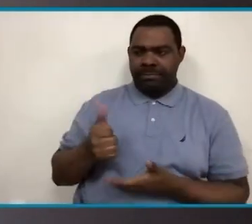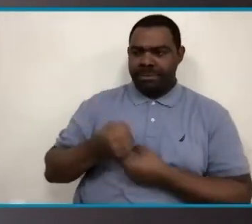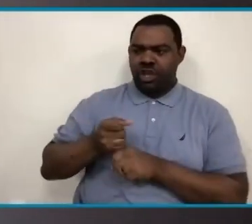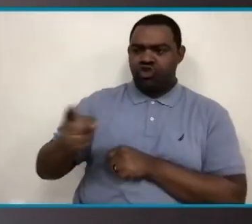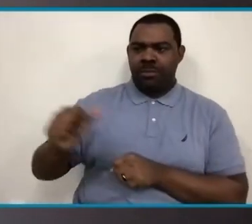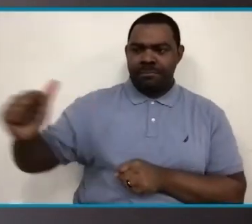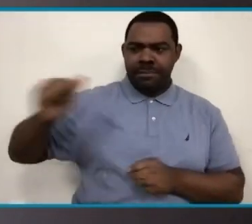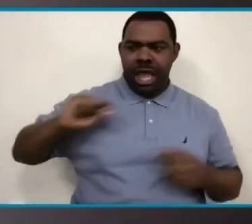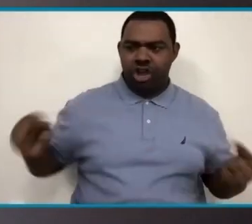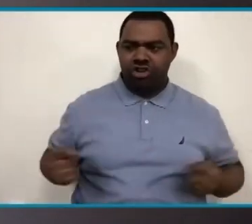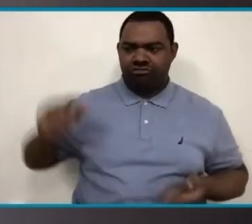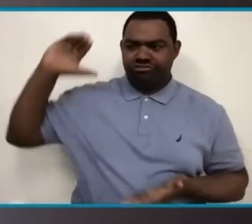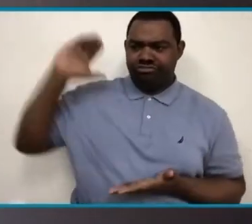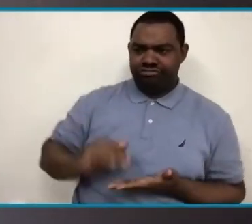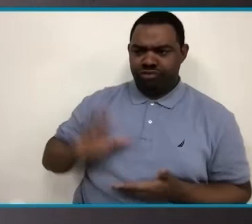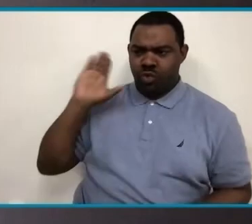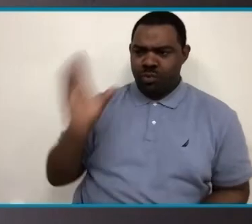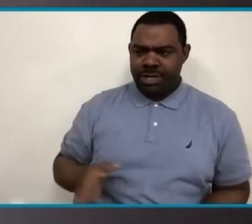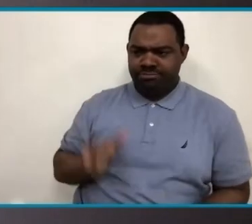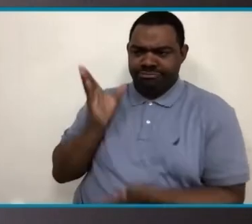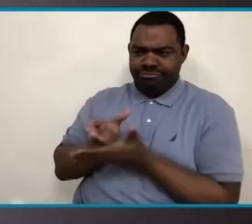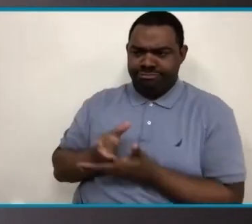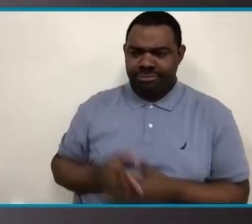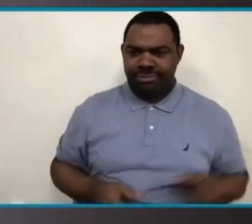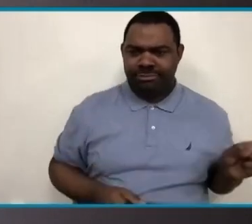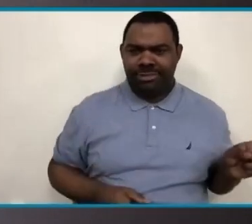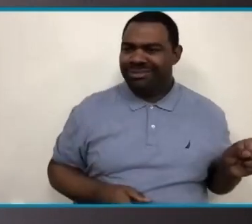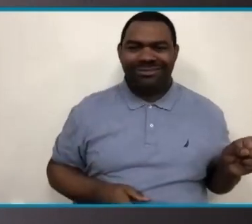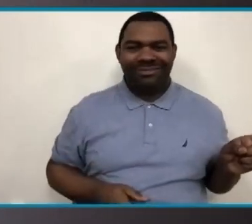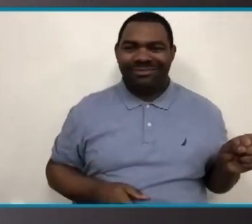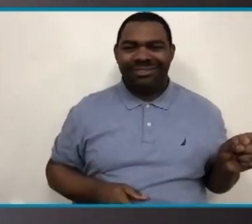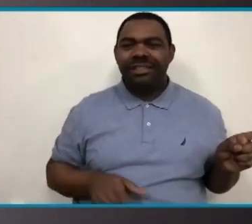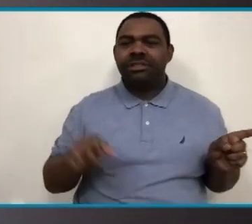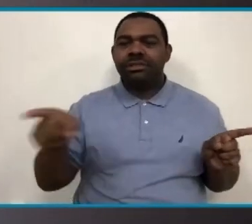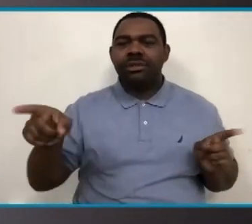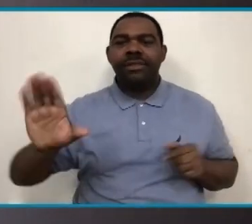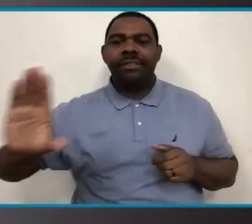whatever reason, but it's the relationship that the veteran has with the music and their